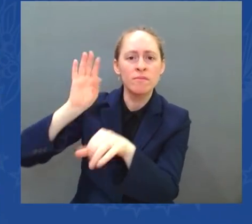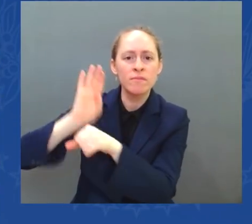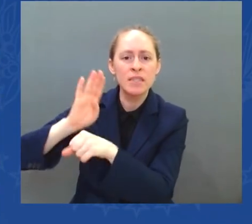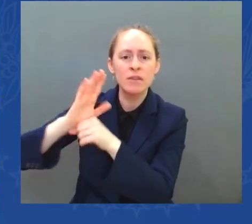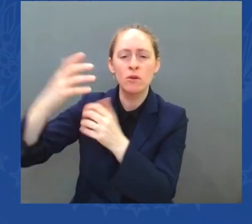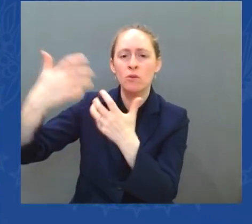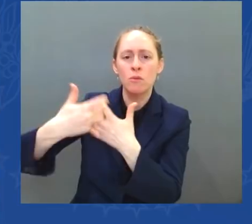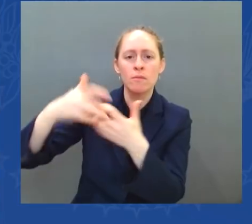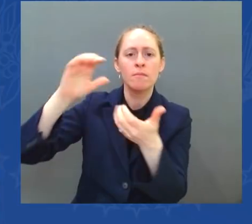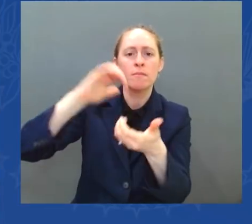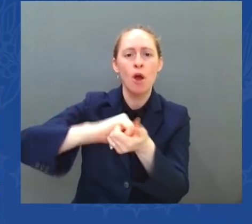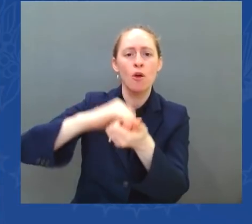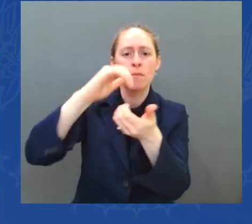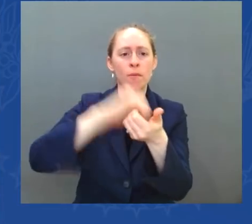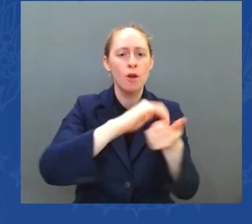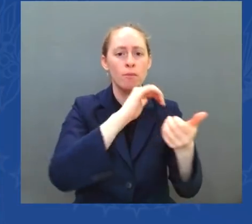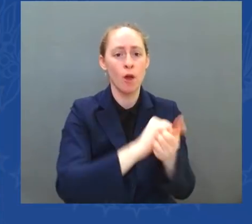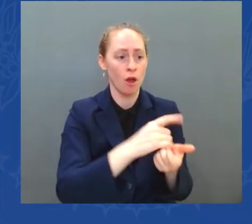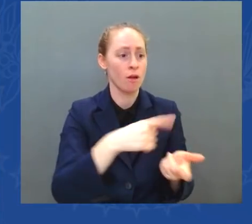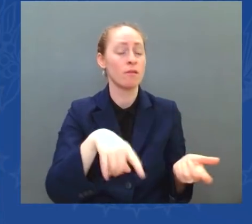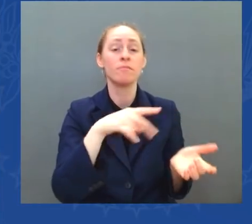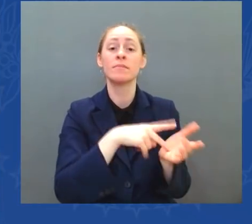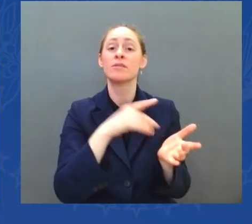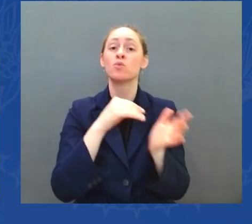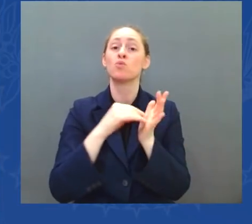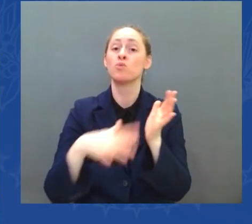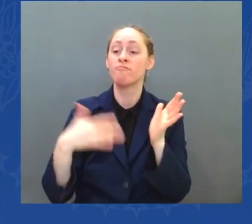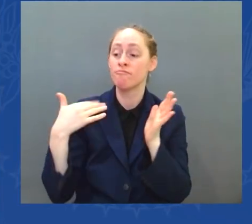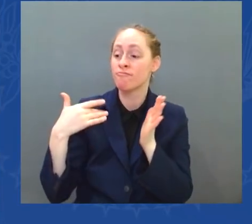help America lead the way on robotics and cyber security and so much more.